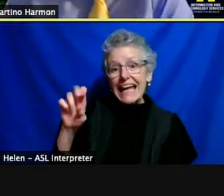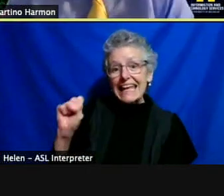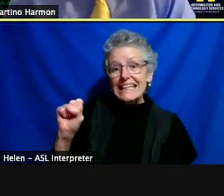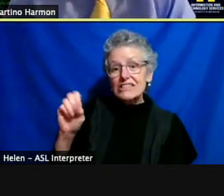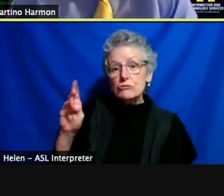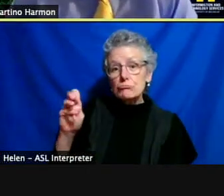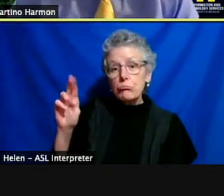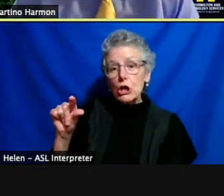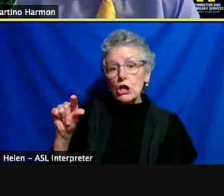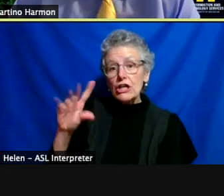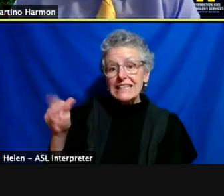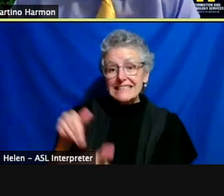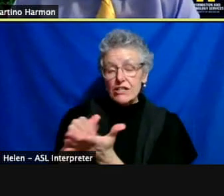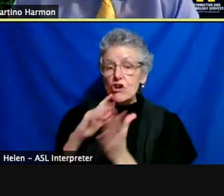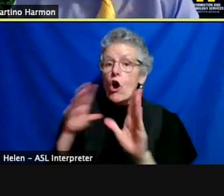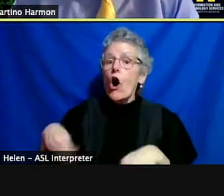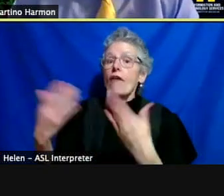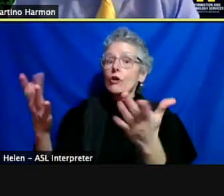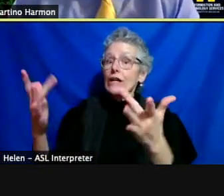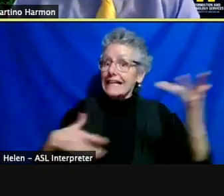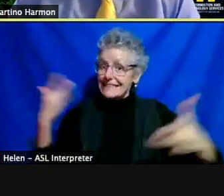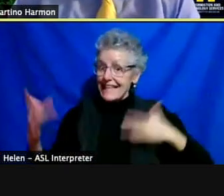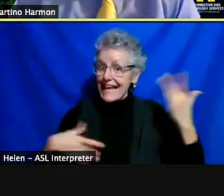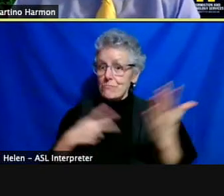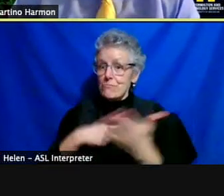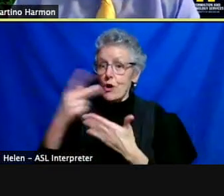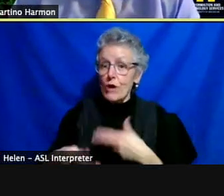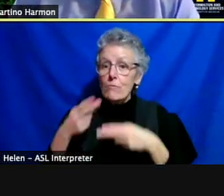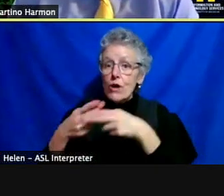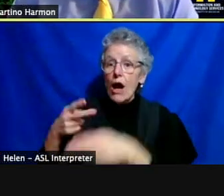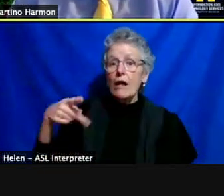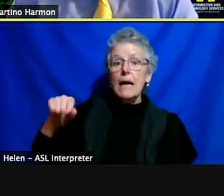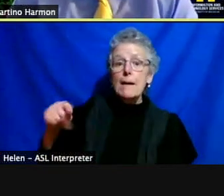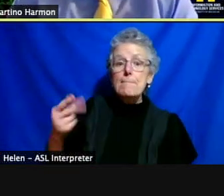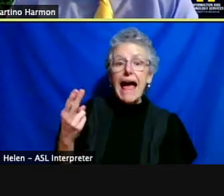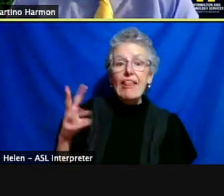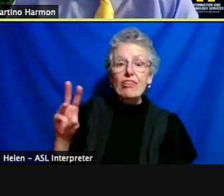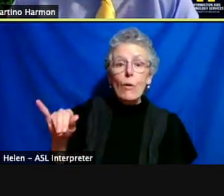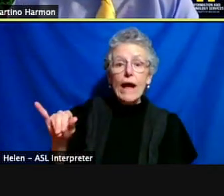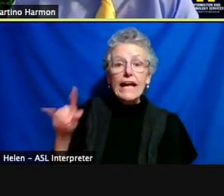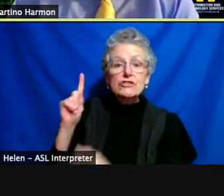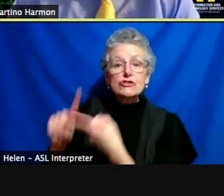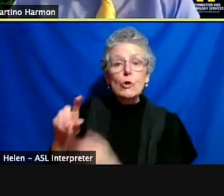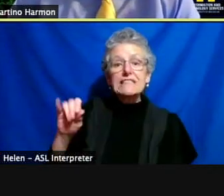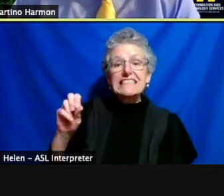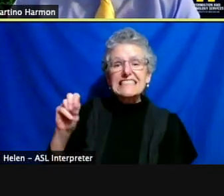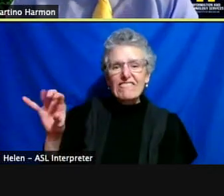they will be offering a really exciting program called Pathways to Civic Engagement. You can find out more